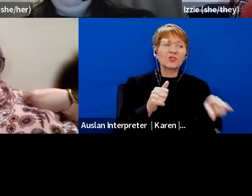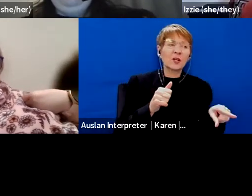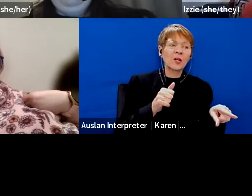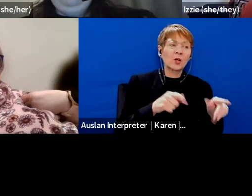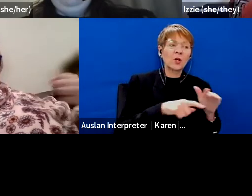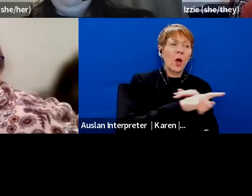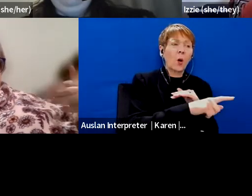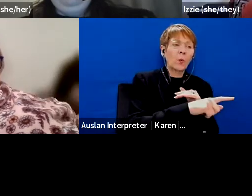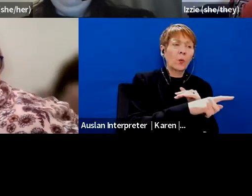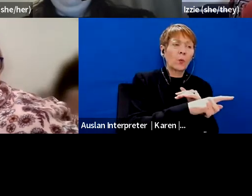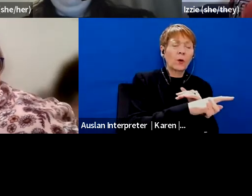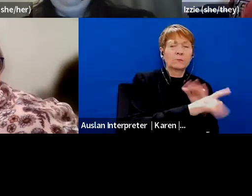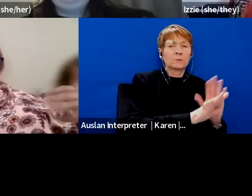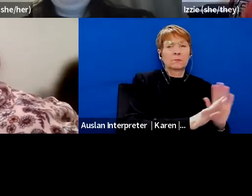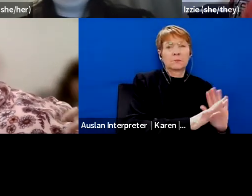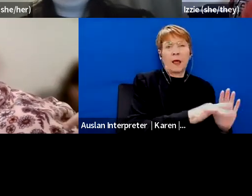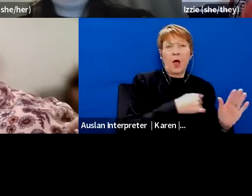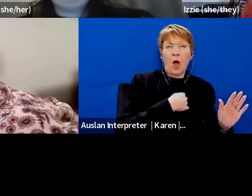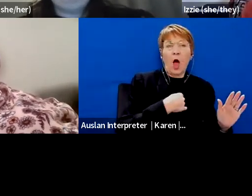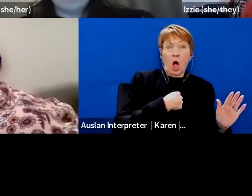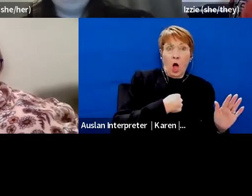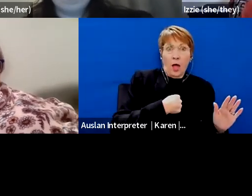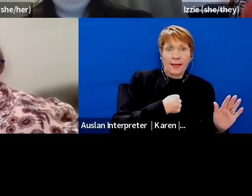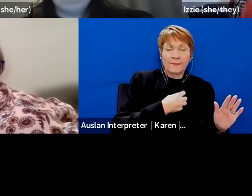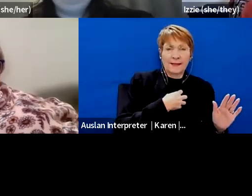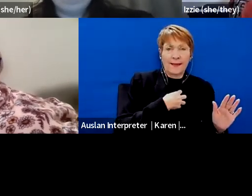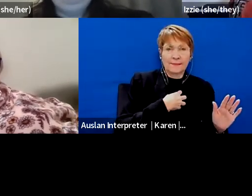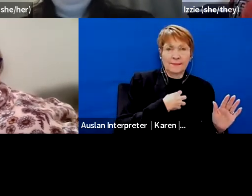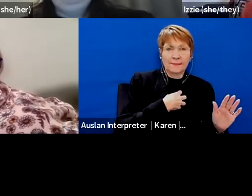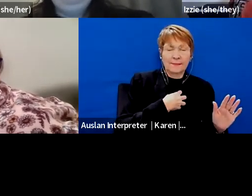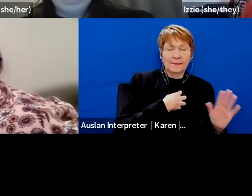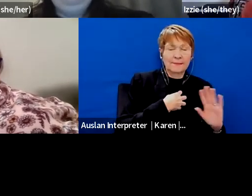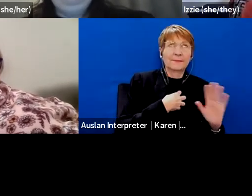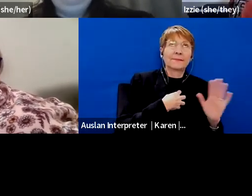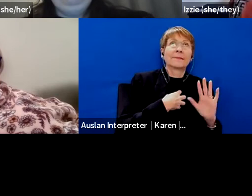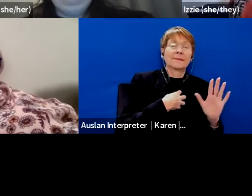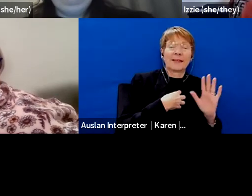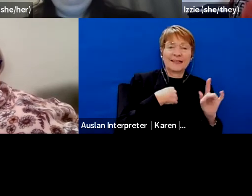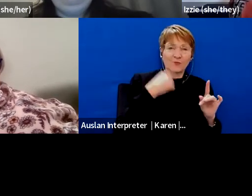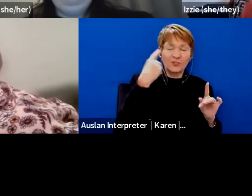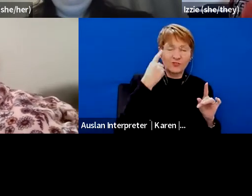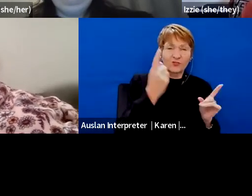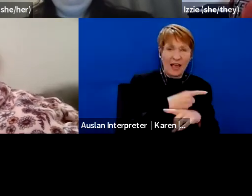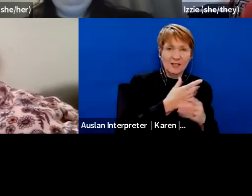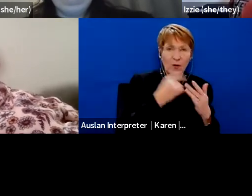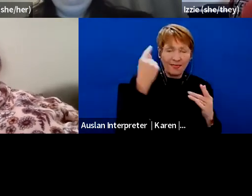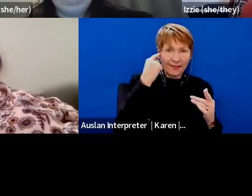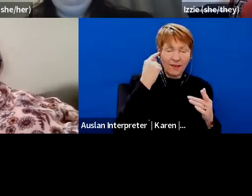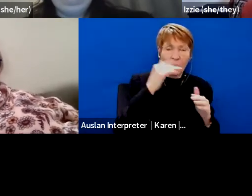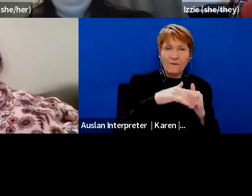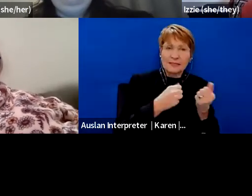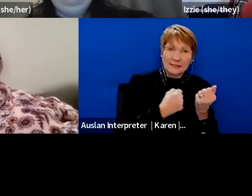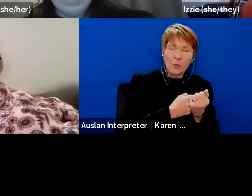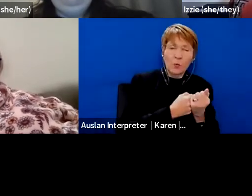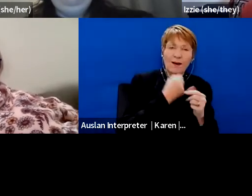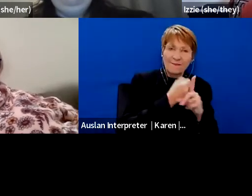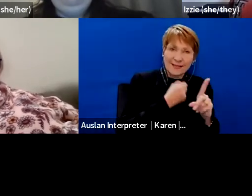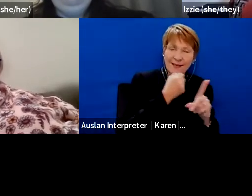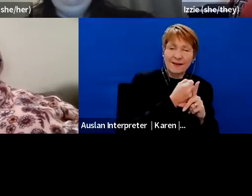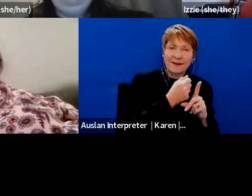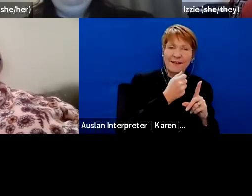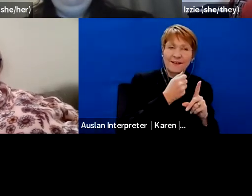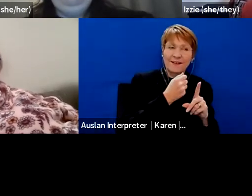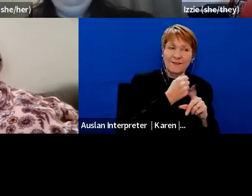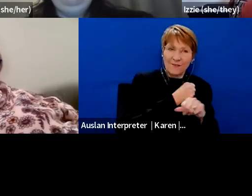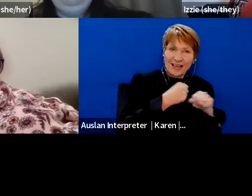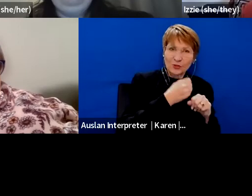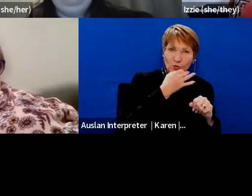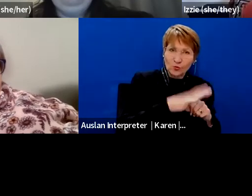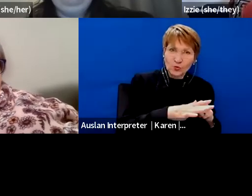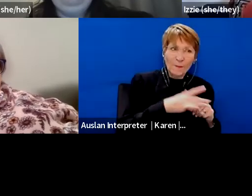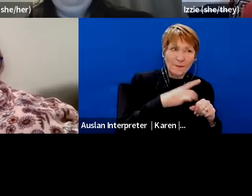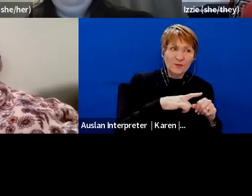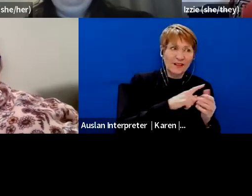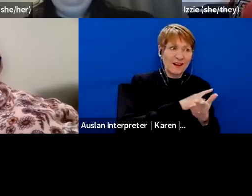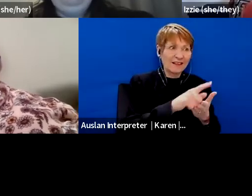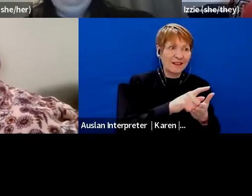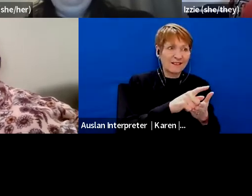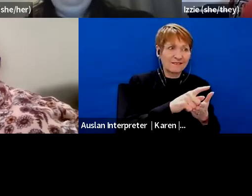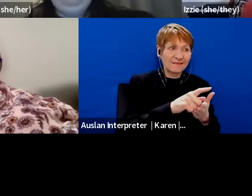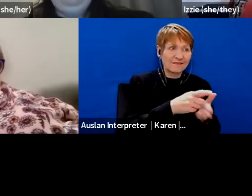I won't let her go and do things because I'm scared, you know, so that we have to change as parents, the way we think about the supports and advocacy and all those sorts of things for kids because eventually there's going to be somebody else that has